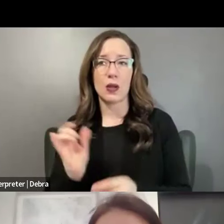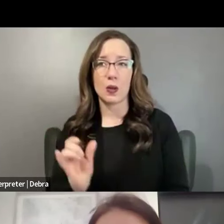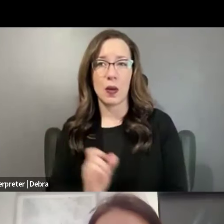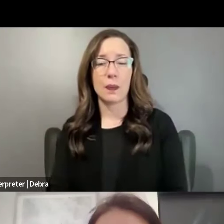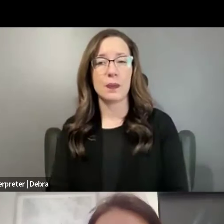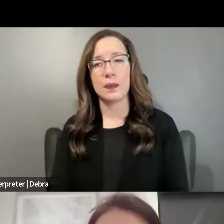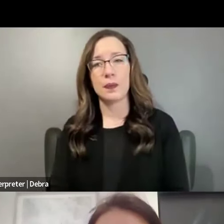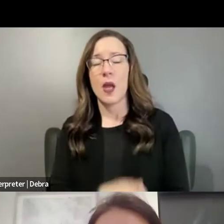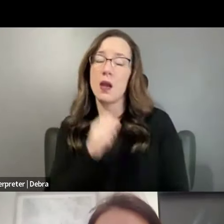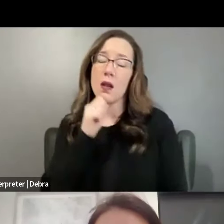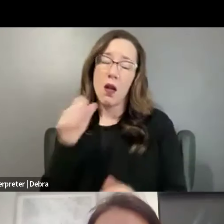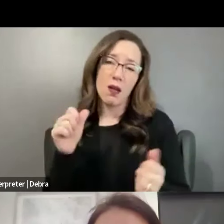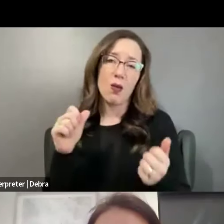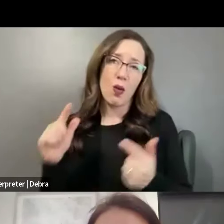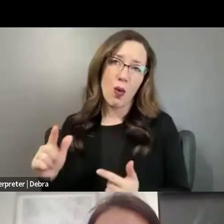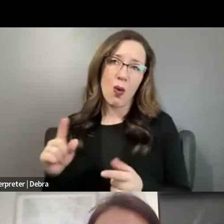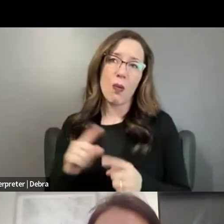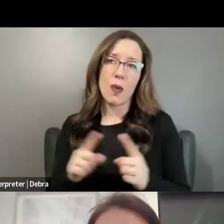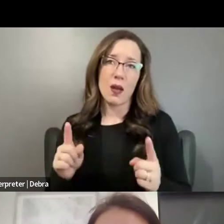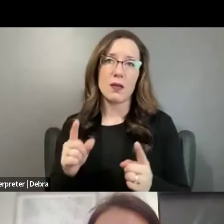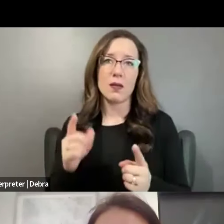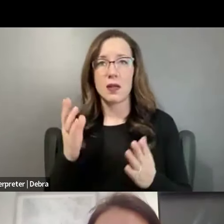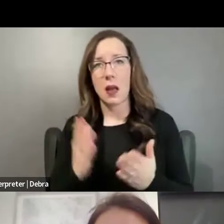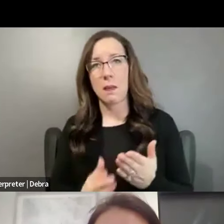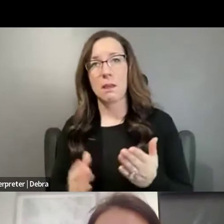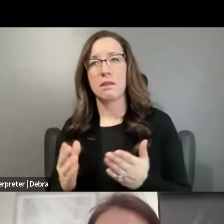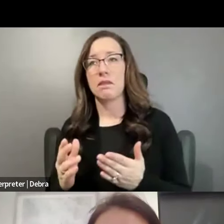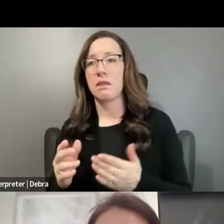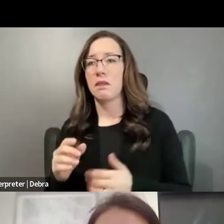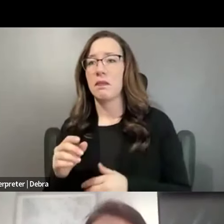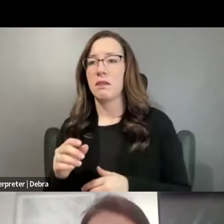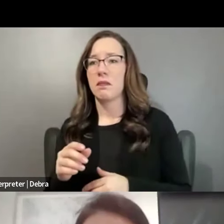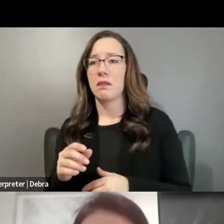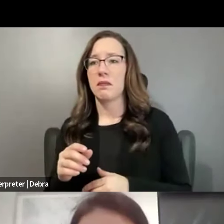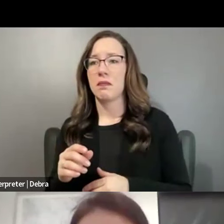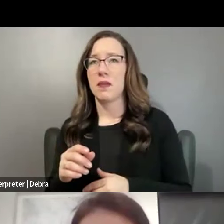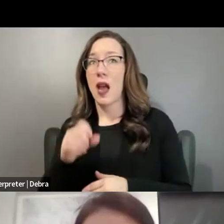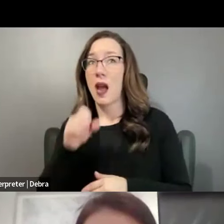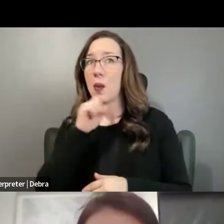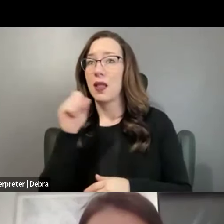Not all of them, but some start. I would love to talk to you in my other life.